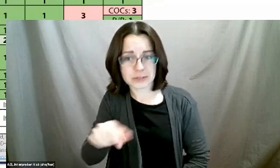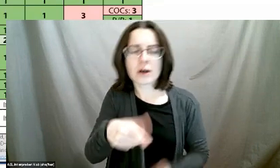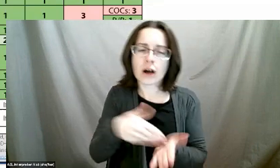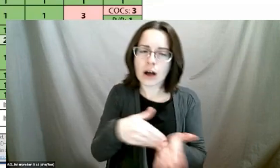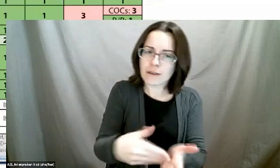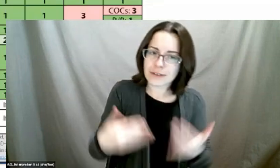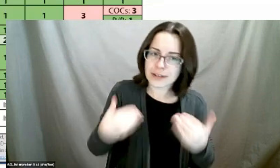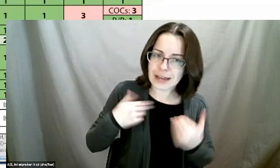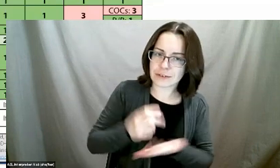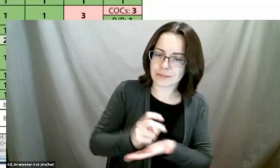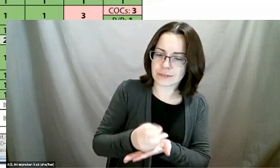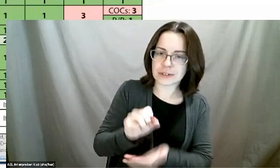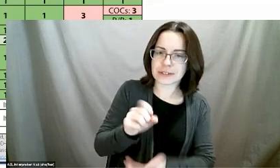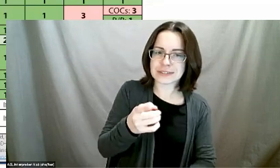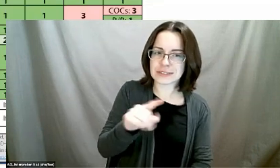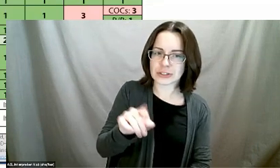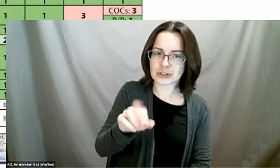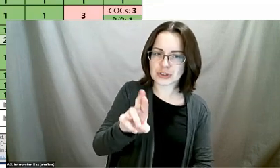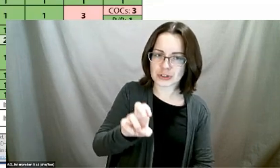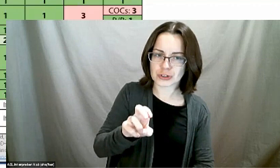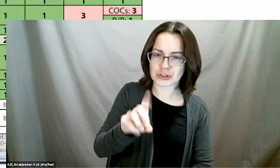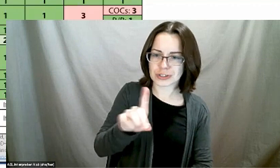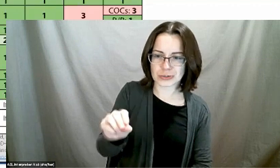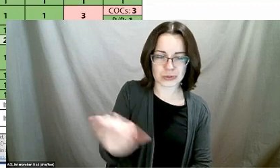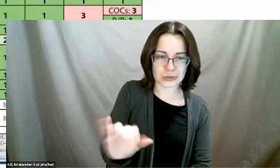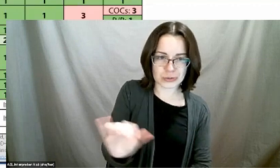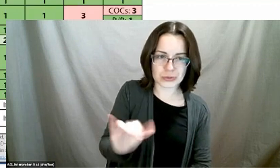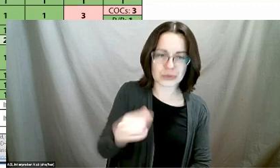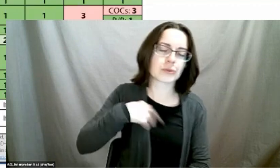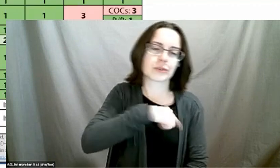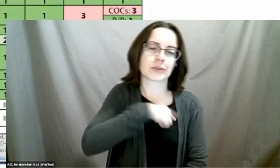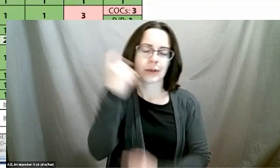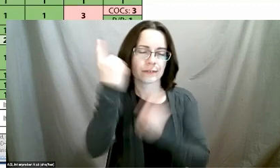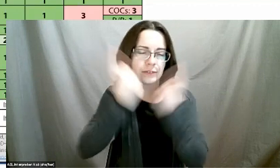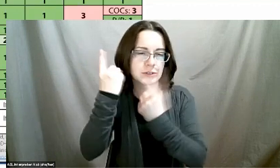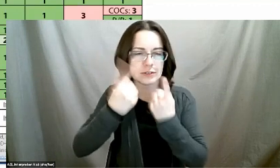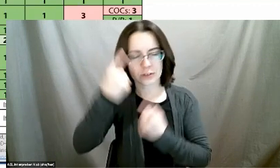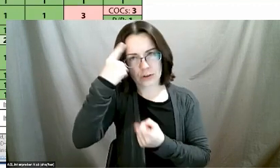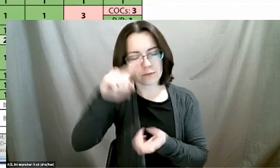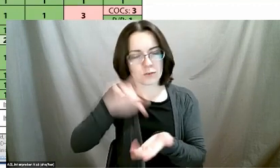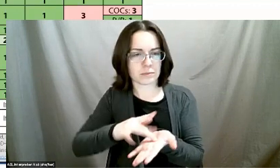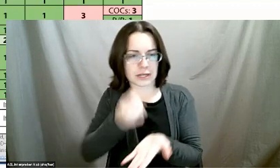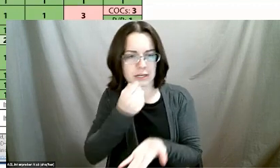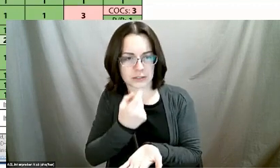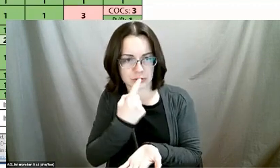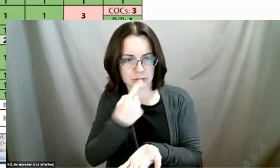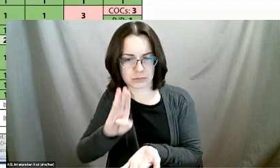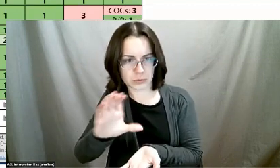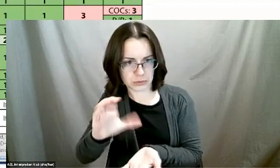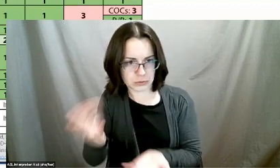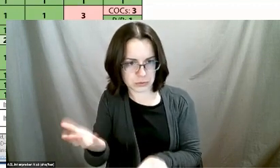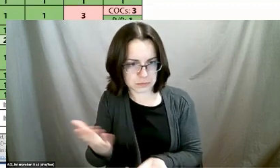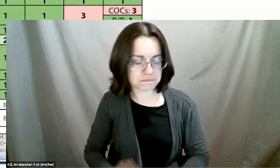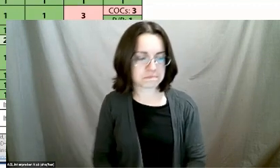about when prescribing hormonal contraception. In addition, congenital anomalies